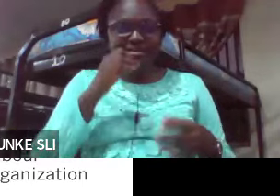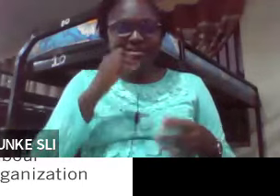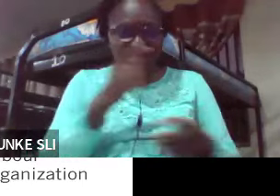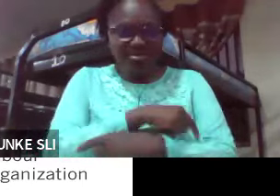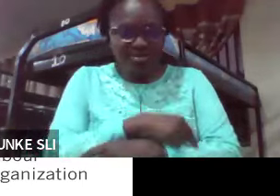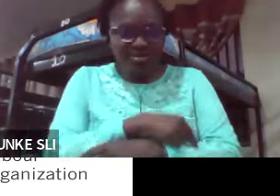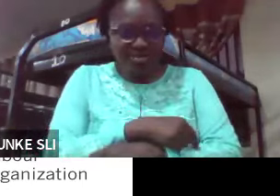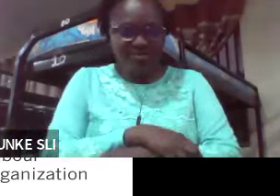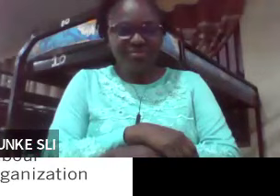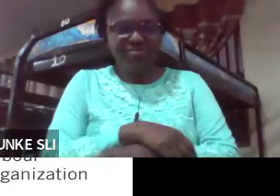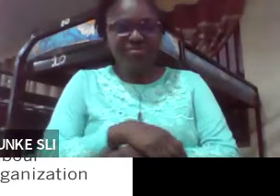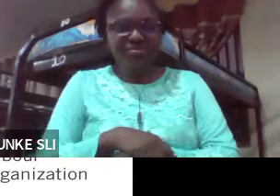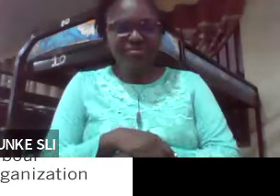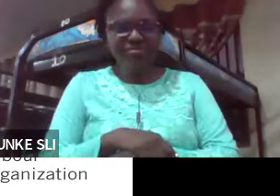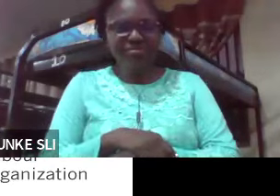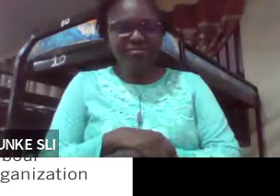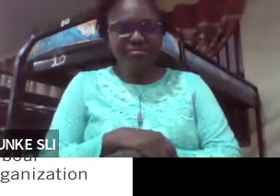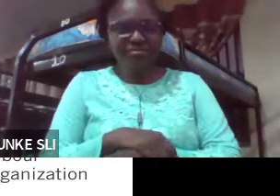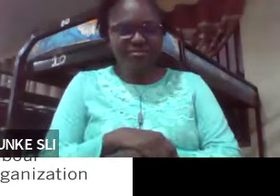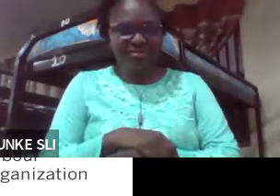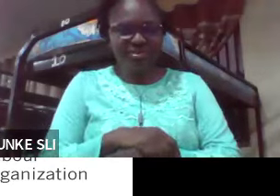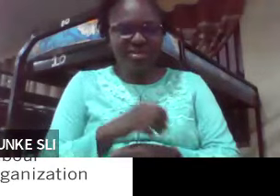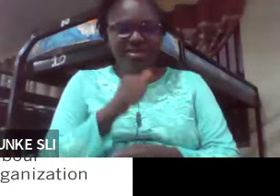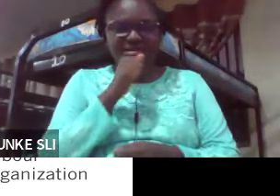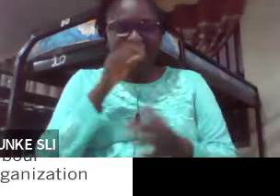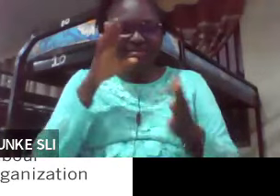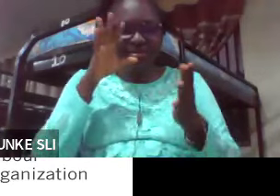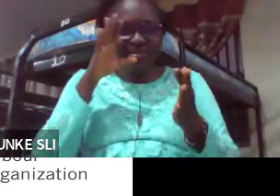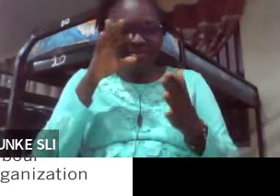Dotun Akinseinde: By the way, I'm expecting a class of 50. What's happening? I have 20 something.